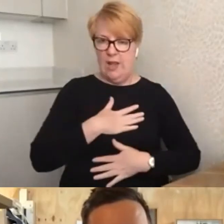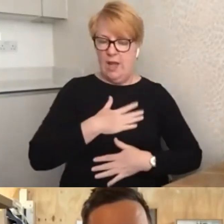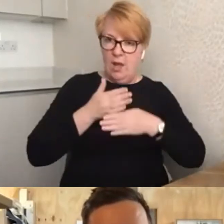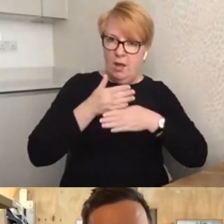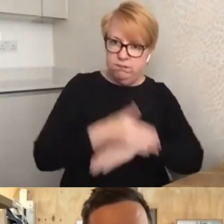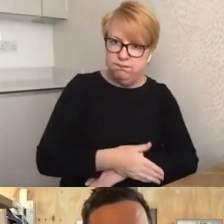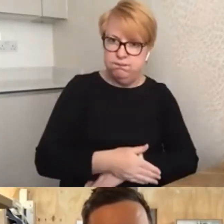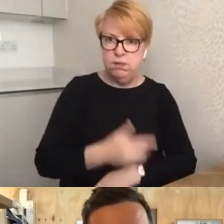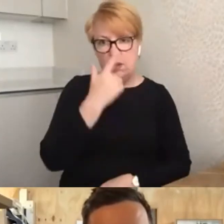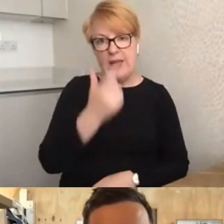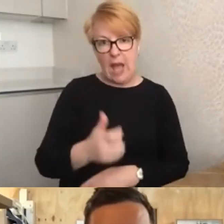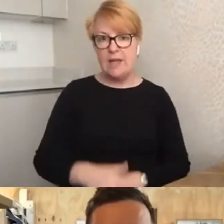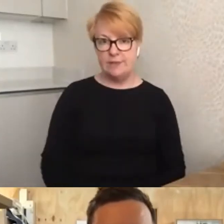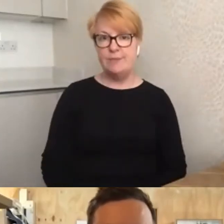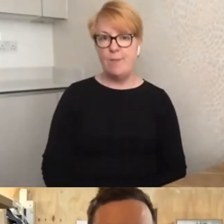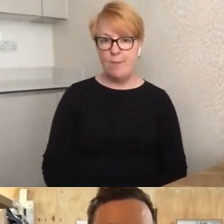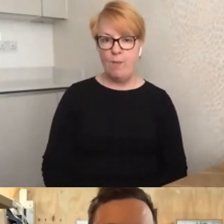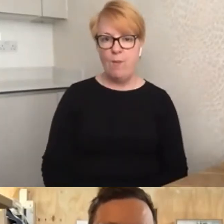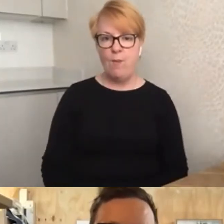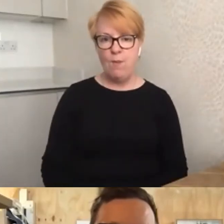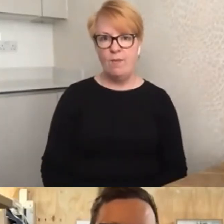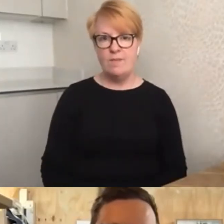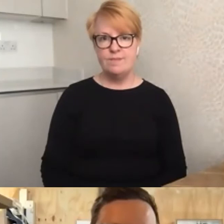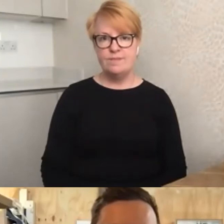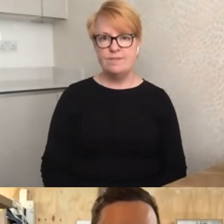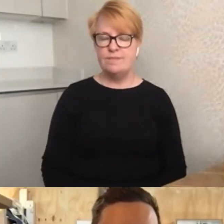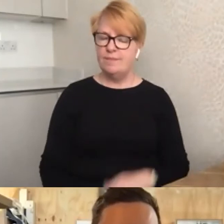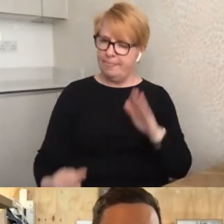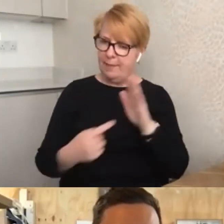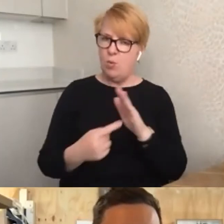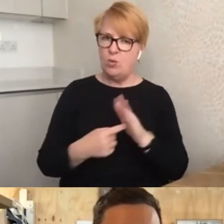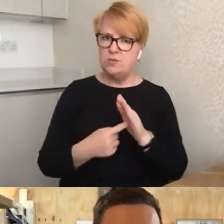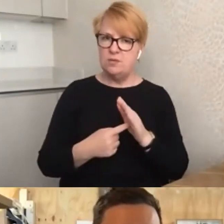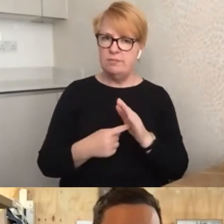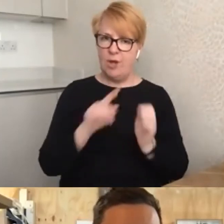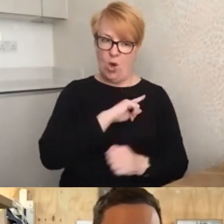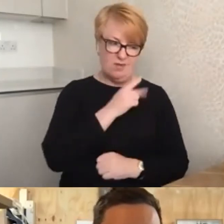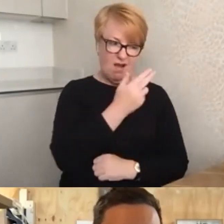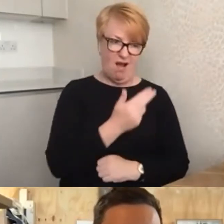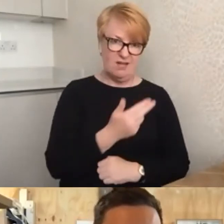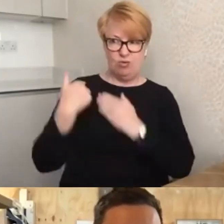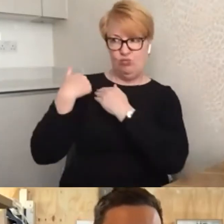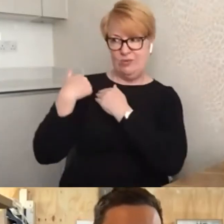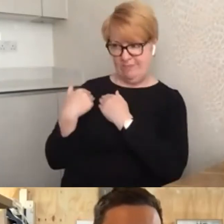The sort of point of responsibility that an artist feels to a community is extraordinary.